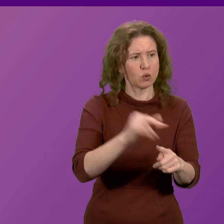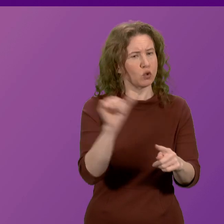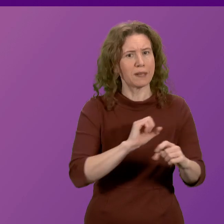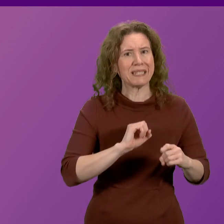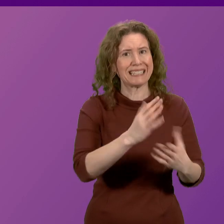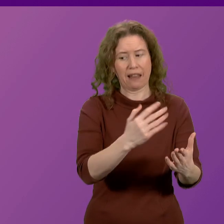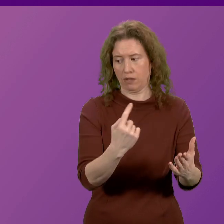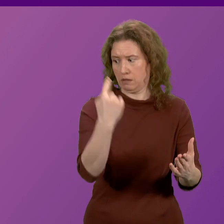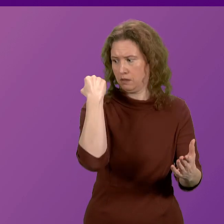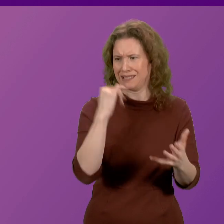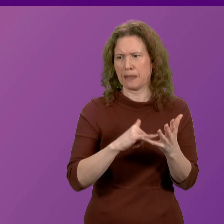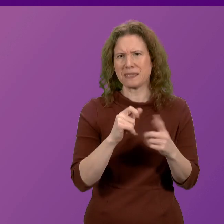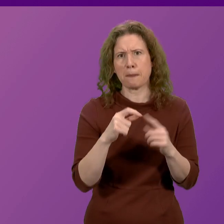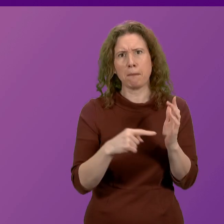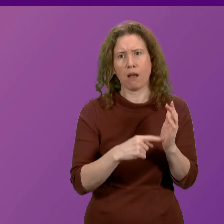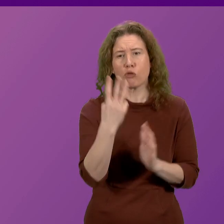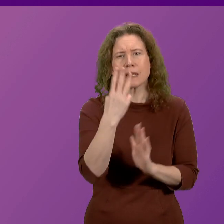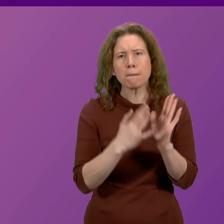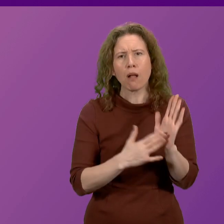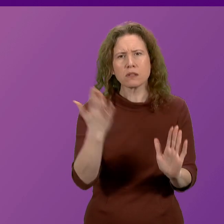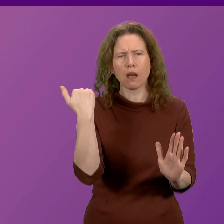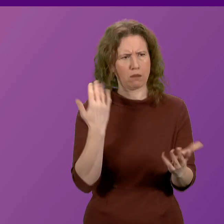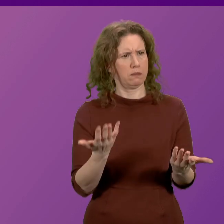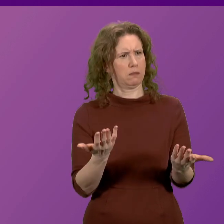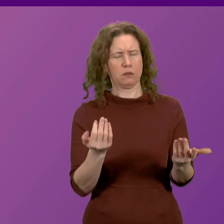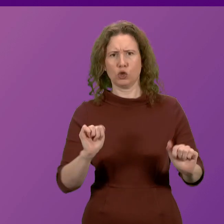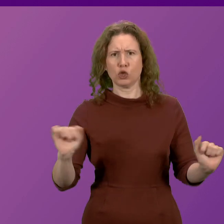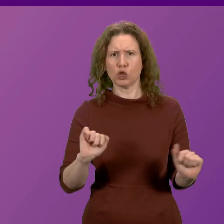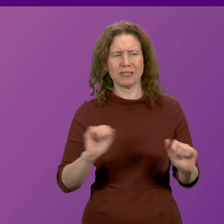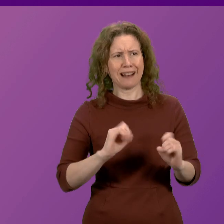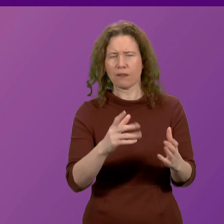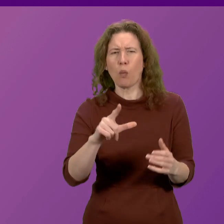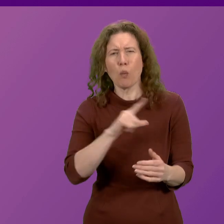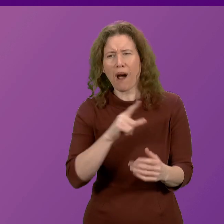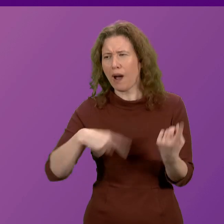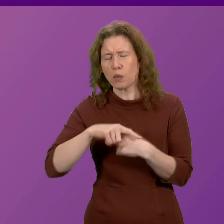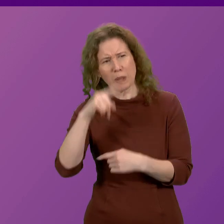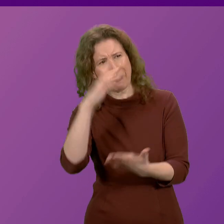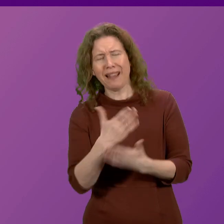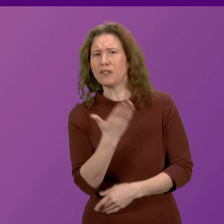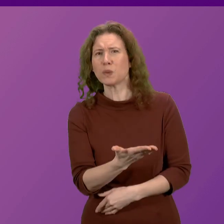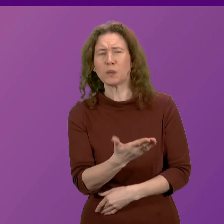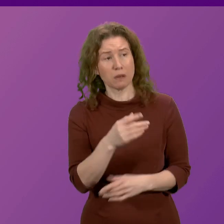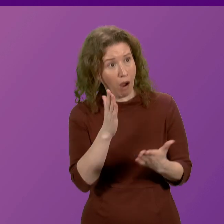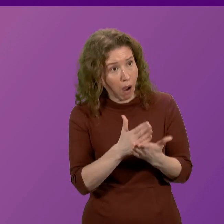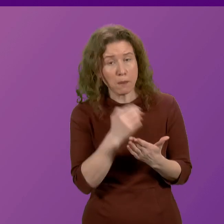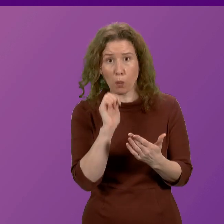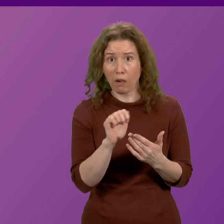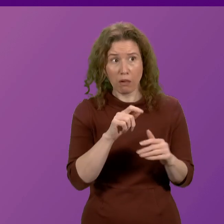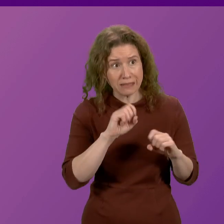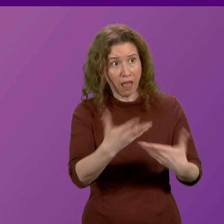by September—three months ago. Why would anyone believe that the SNP will keep its word this time?